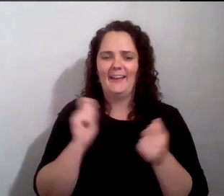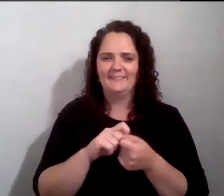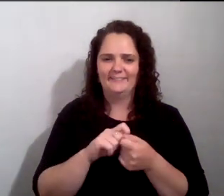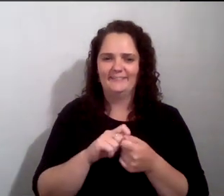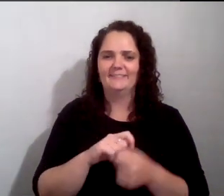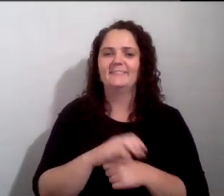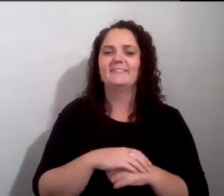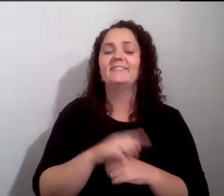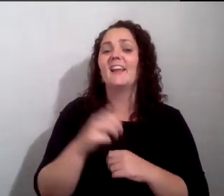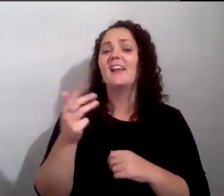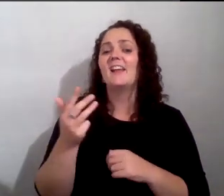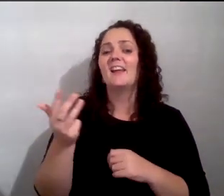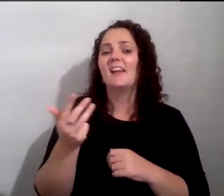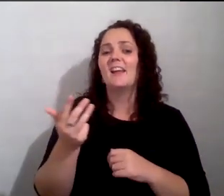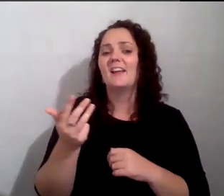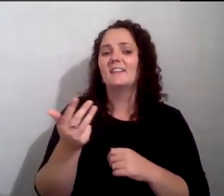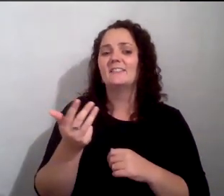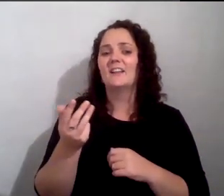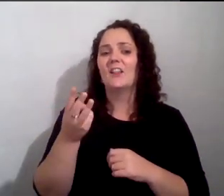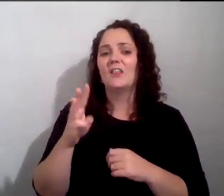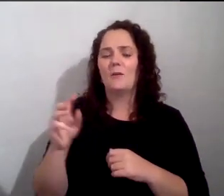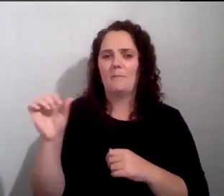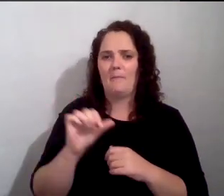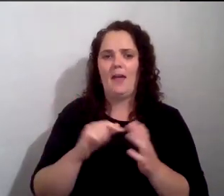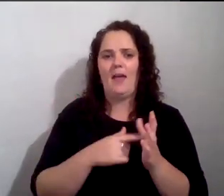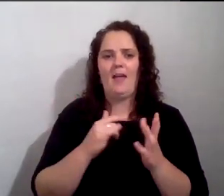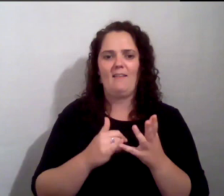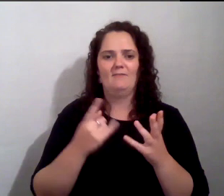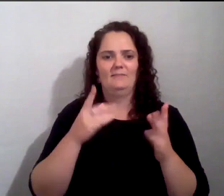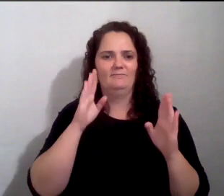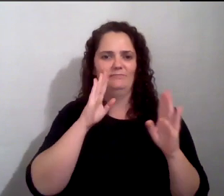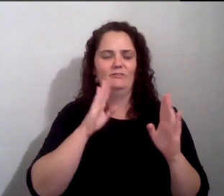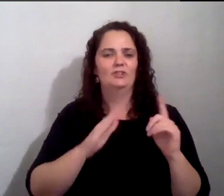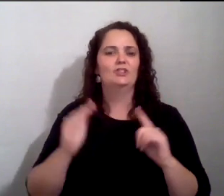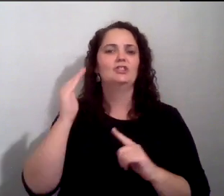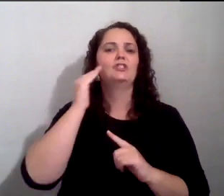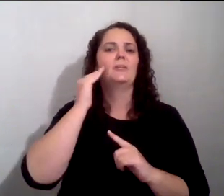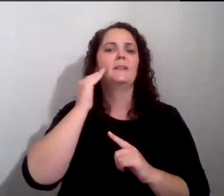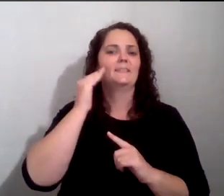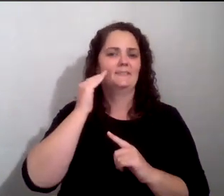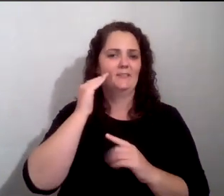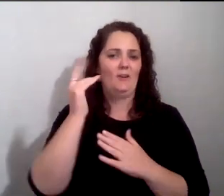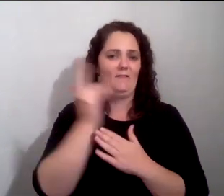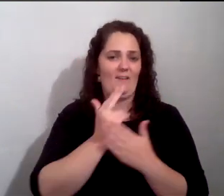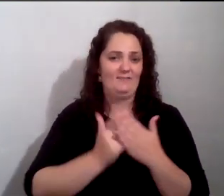a champion of modernism, establishing her own art school in Sydney and becoming also one of the first